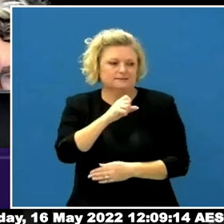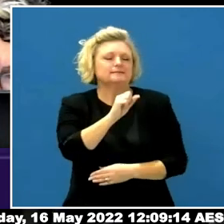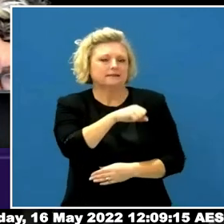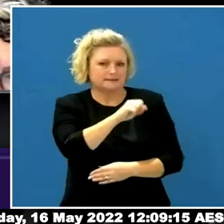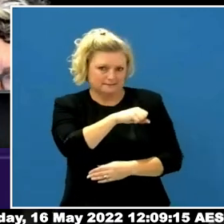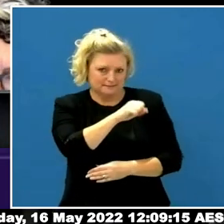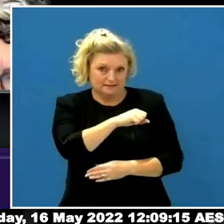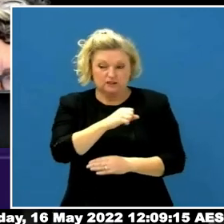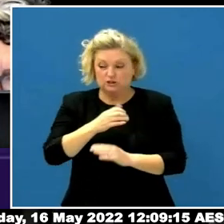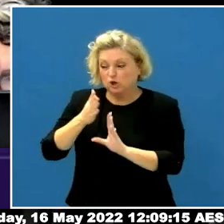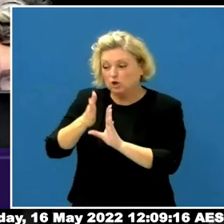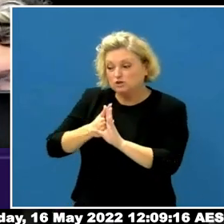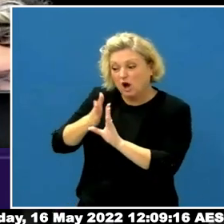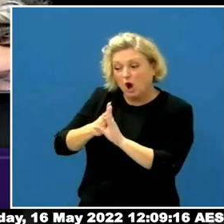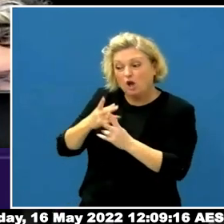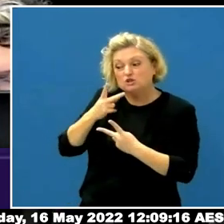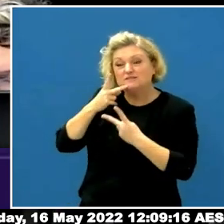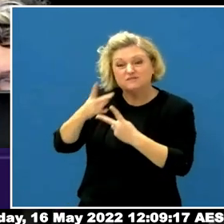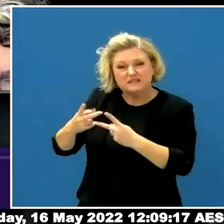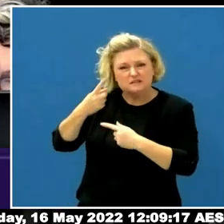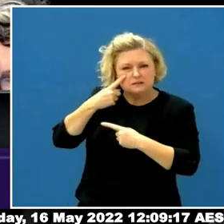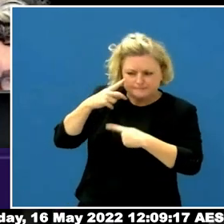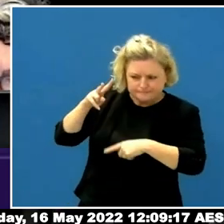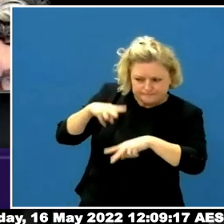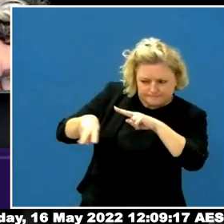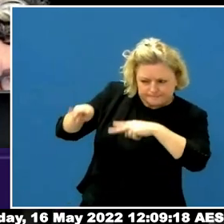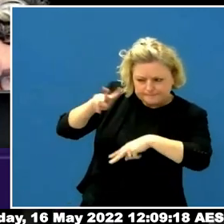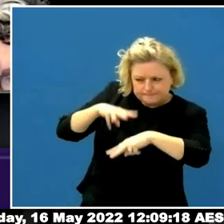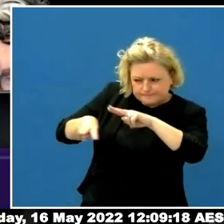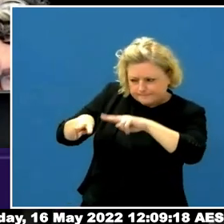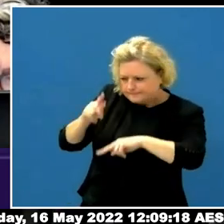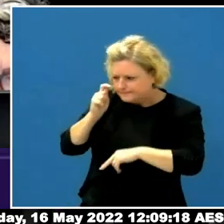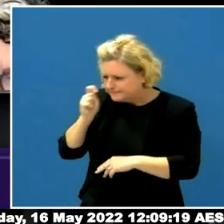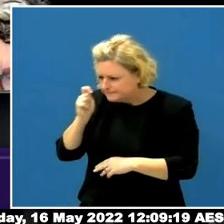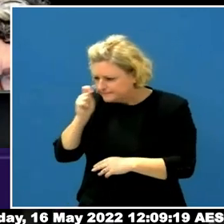Yes, she did. MR FOGARTY: Do you recall what her observation were when she did